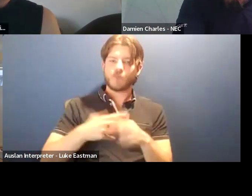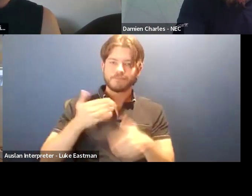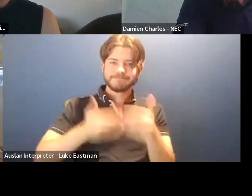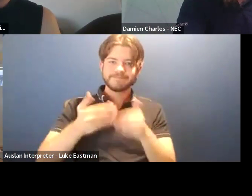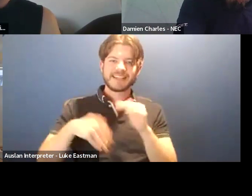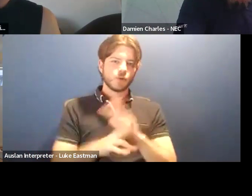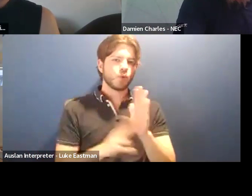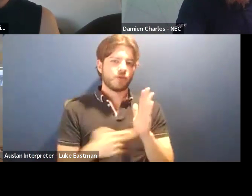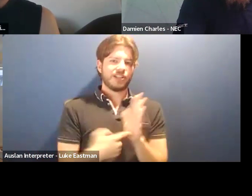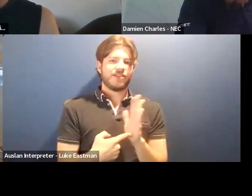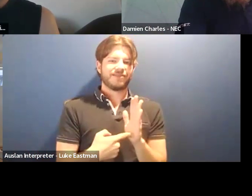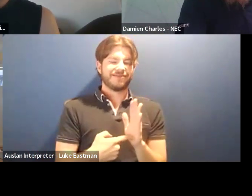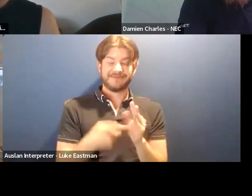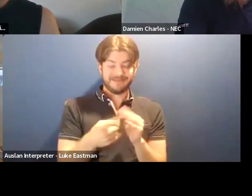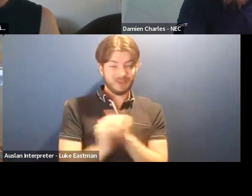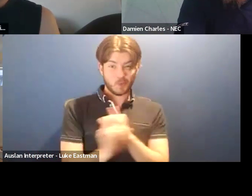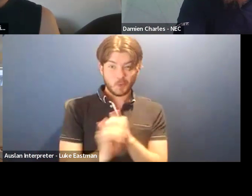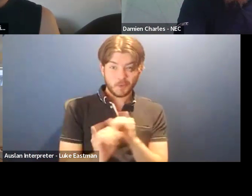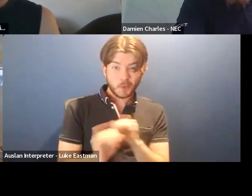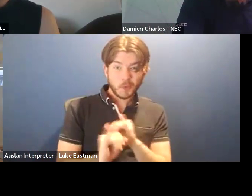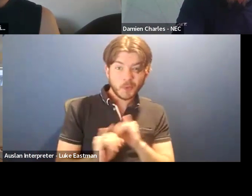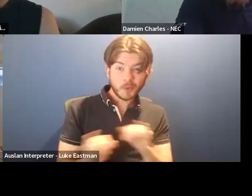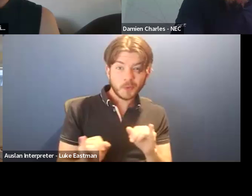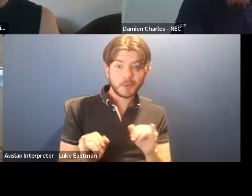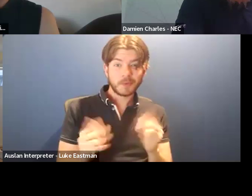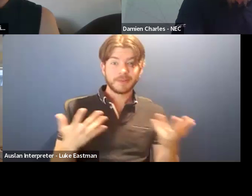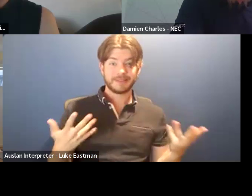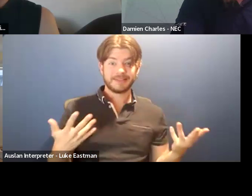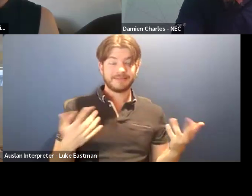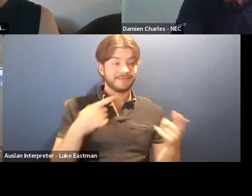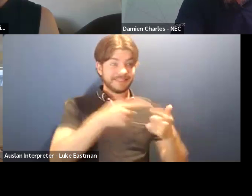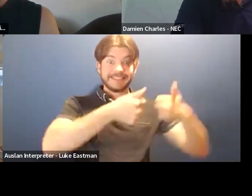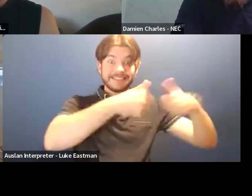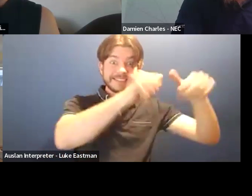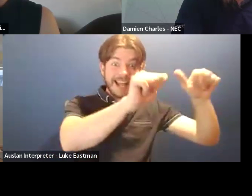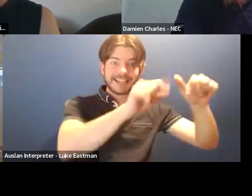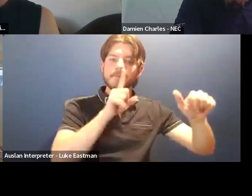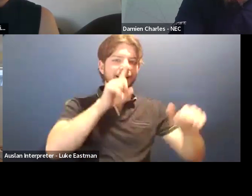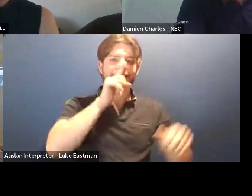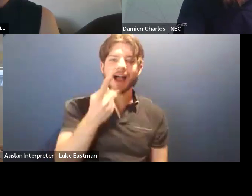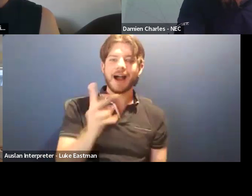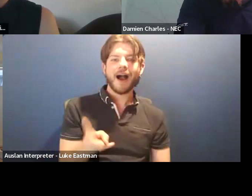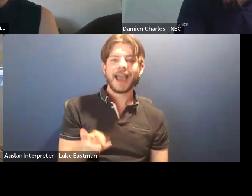that's a travesty of you know success that that can't be maintained because of